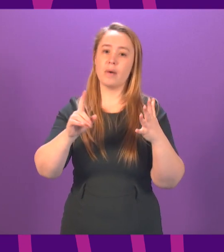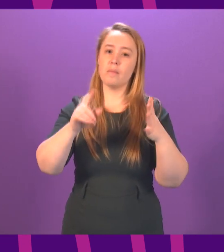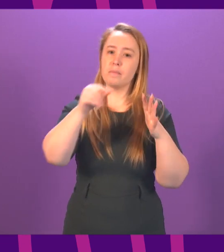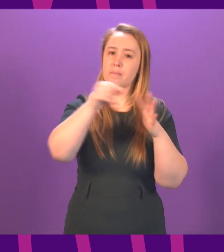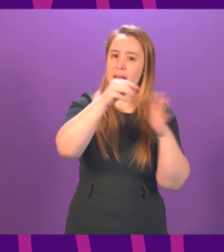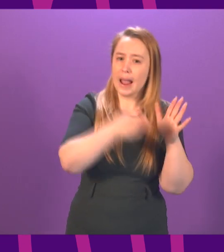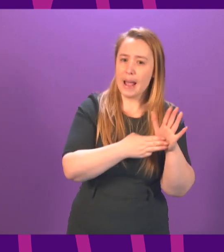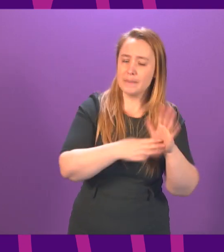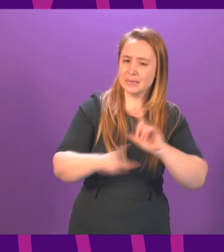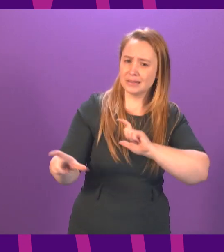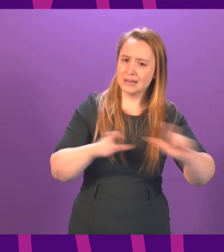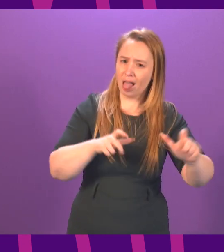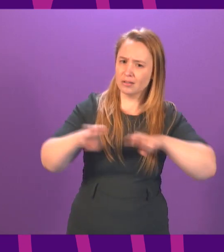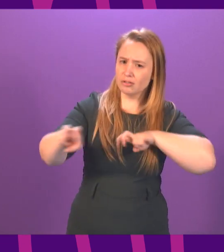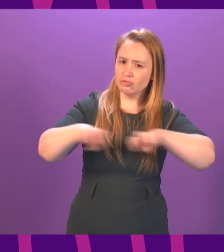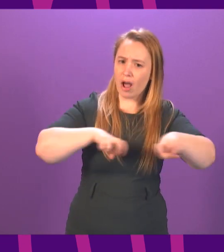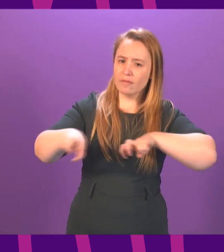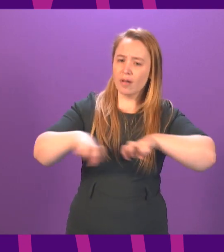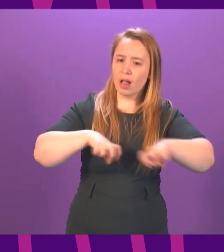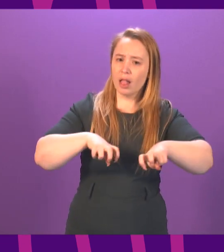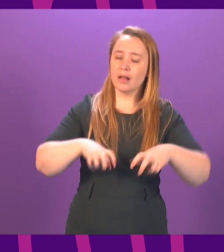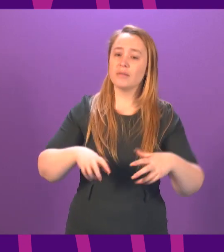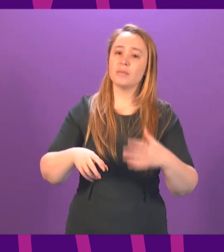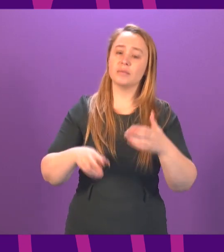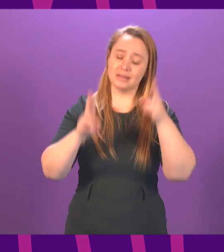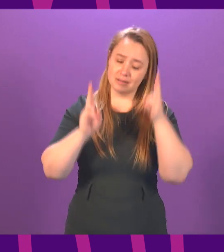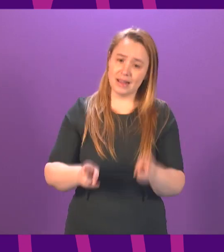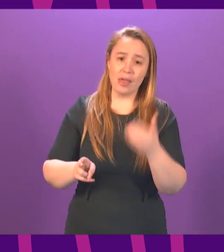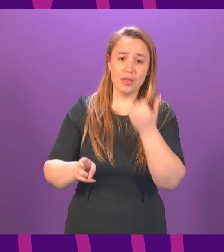one of the worst death rates in the world. Across both Governments and